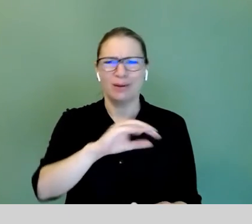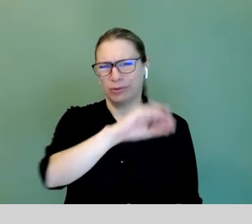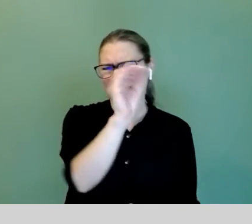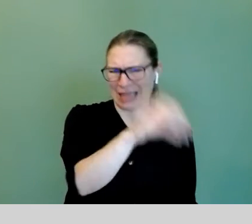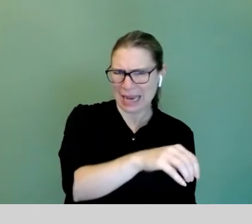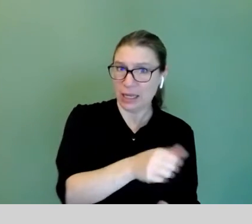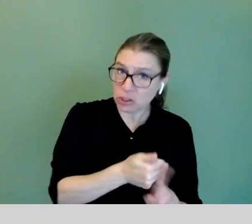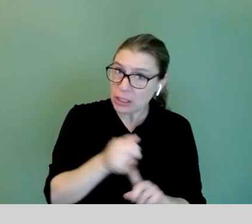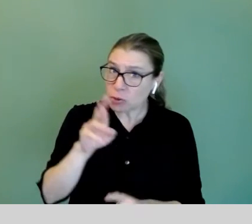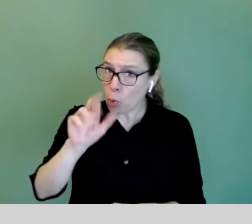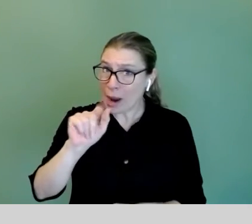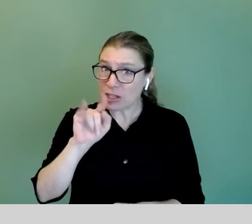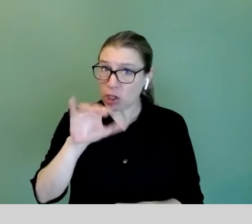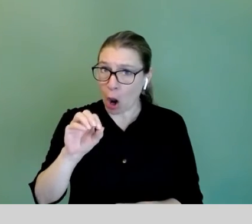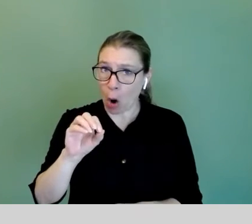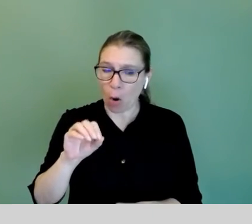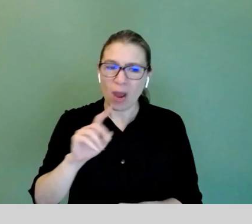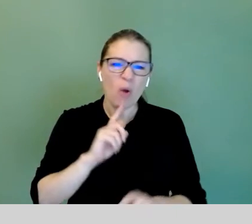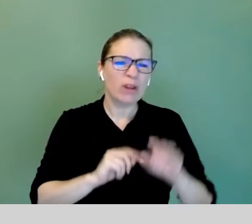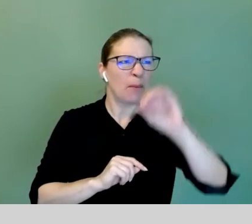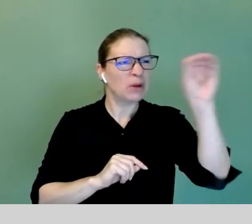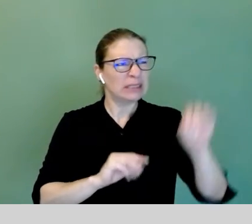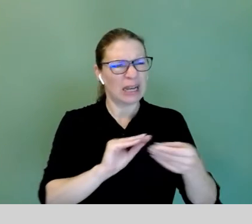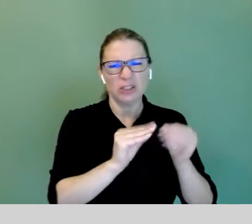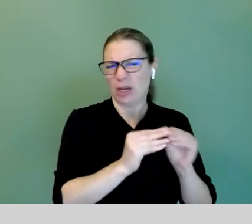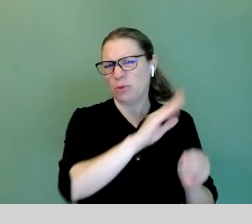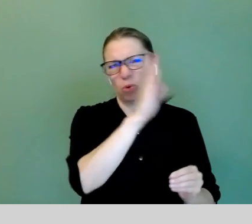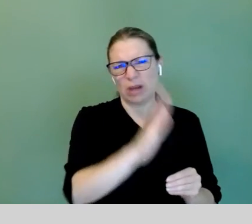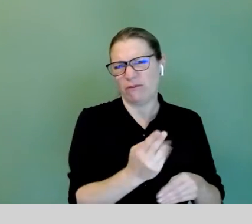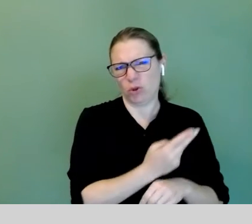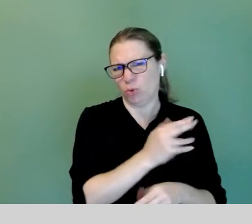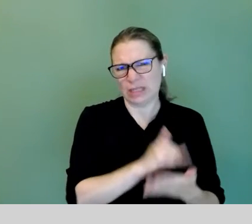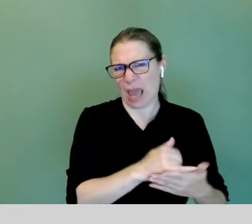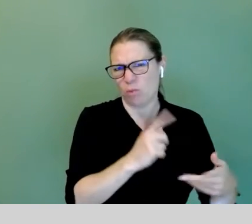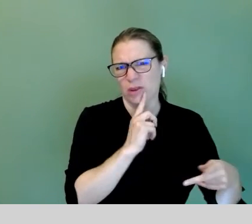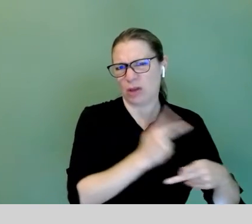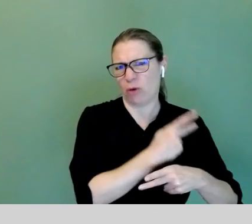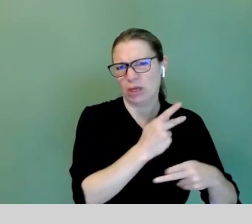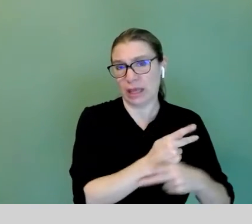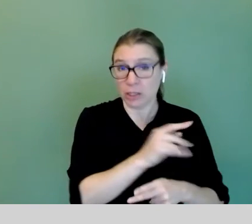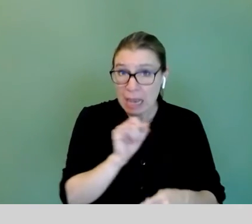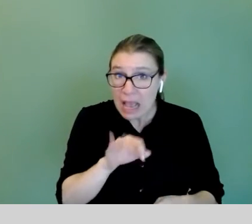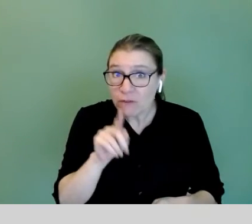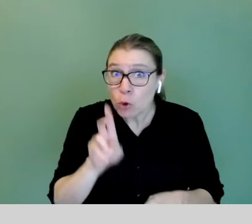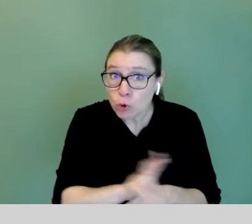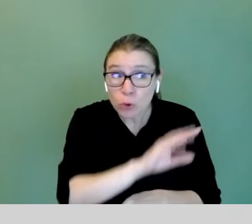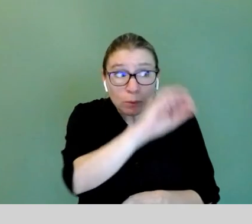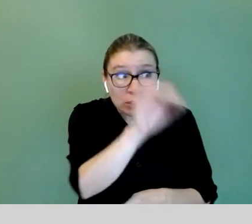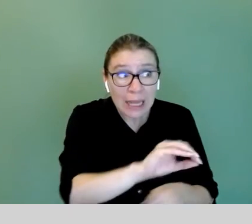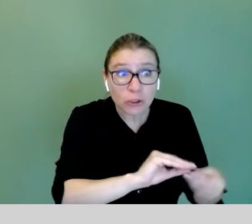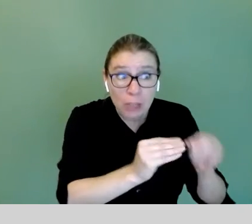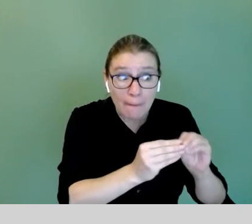and not some percentage number that you actually never use in the calculation. If you ever use the percentage number in calculations,